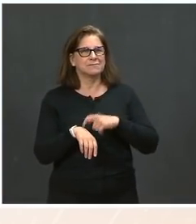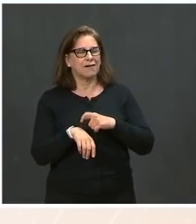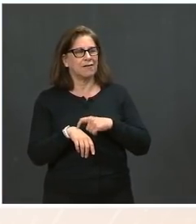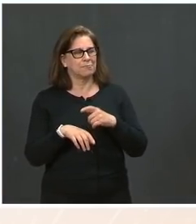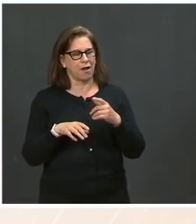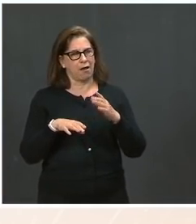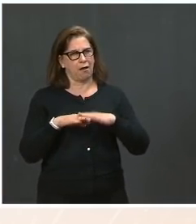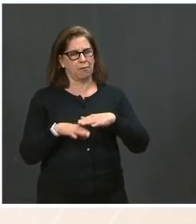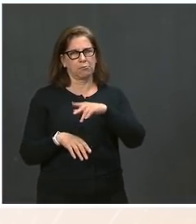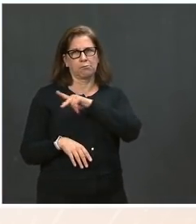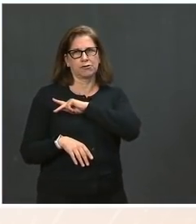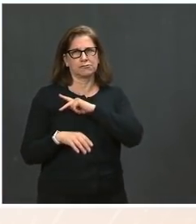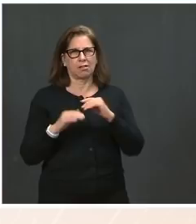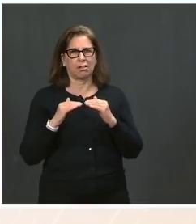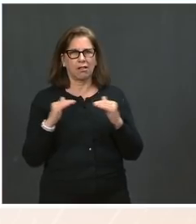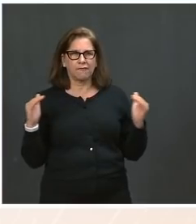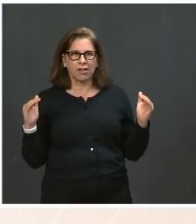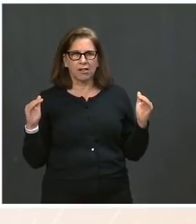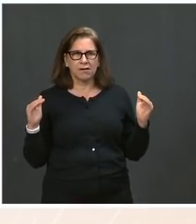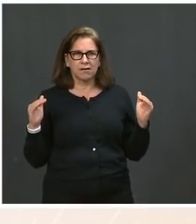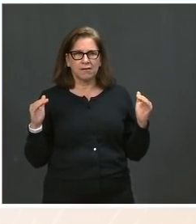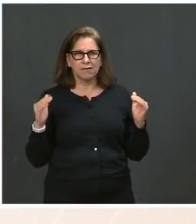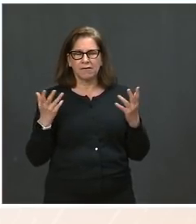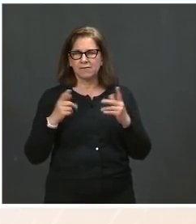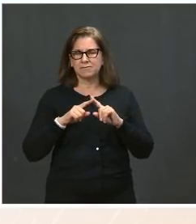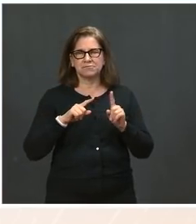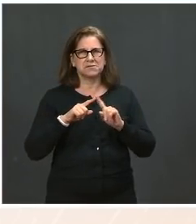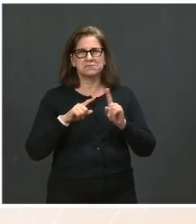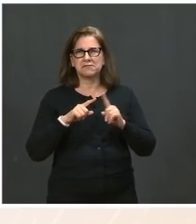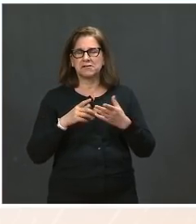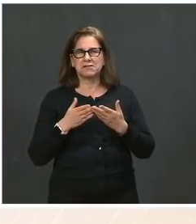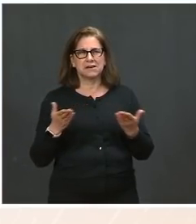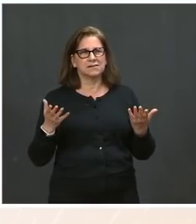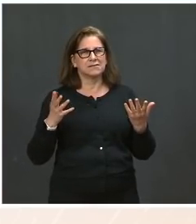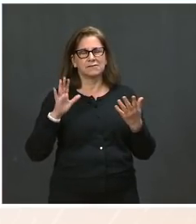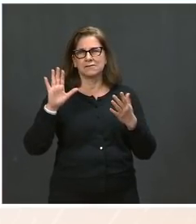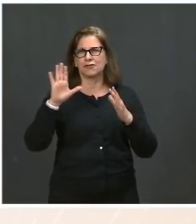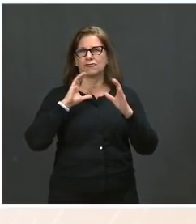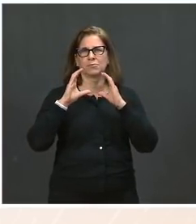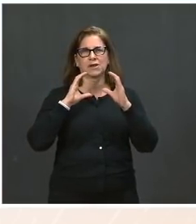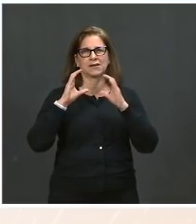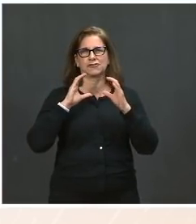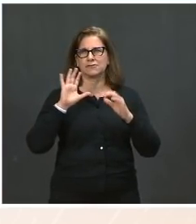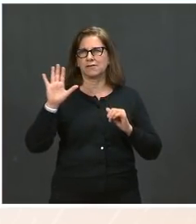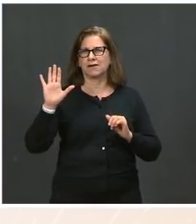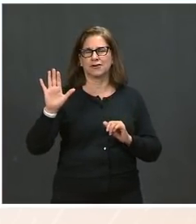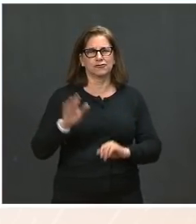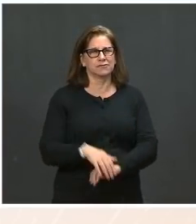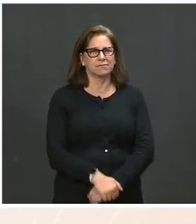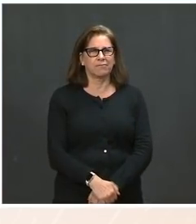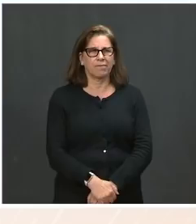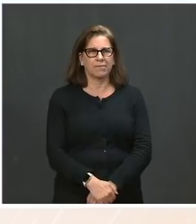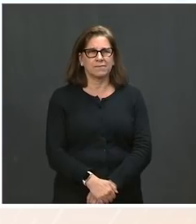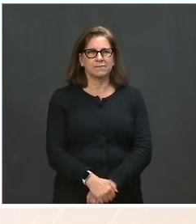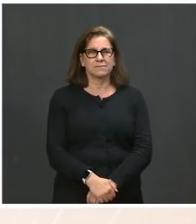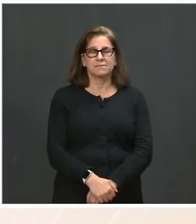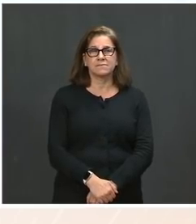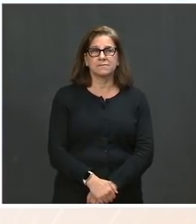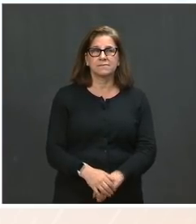so they discuss a range of issues when they connect. Go ahead, Kaitlan. The Press: Does the President agree with Senator Manchin that budget reconciliation